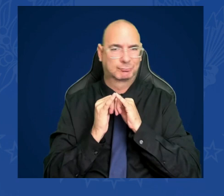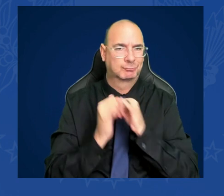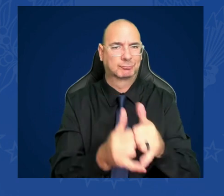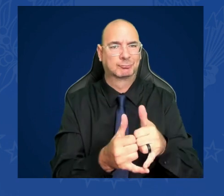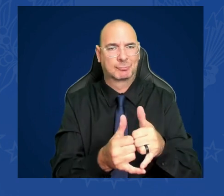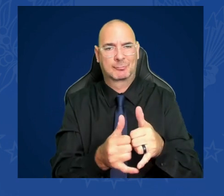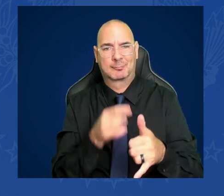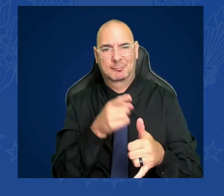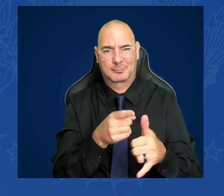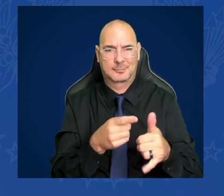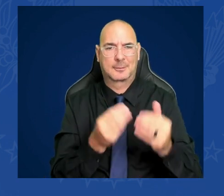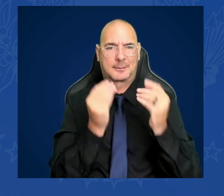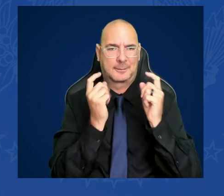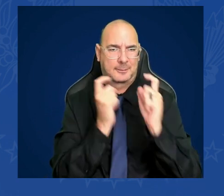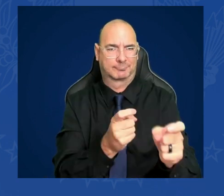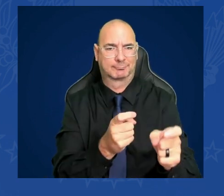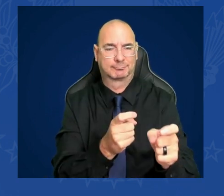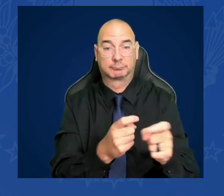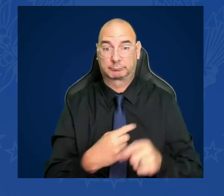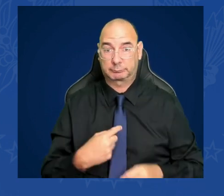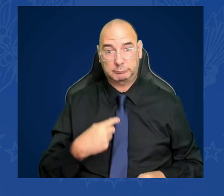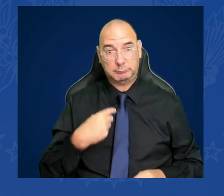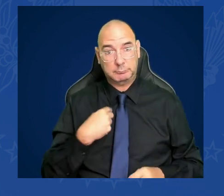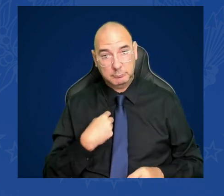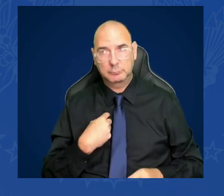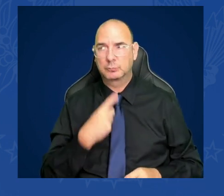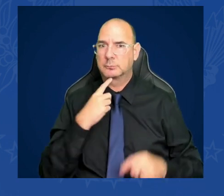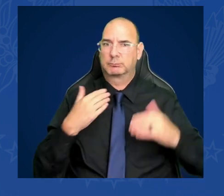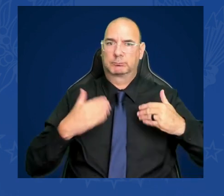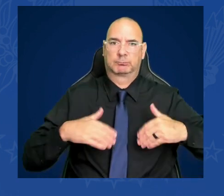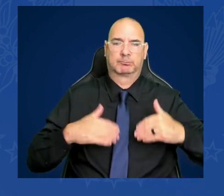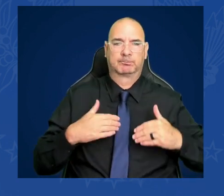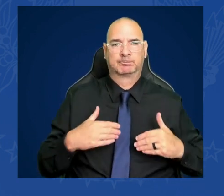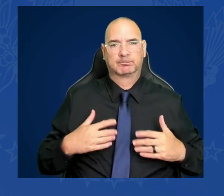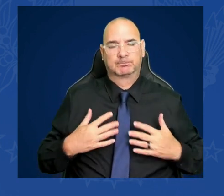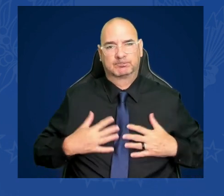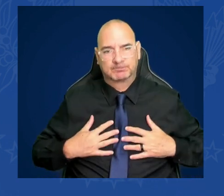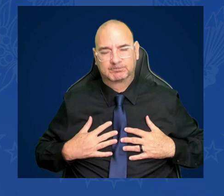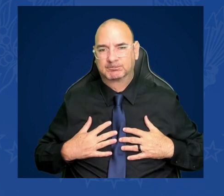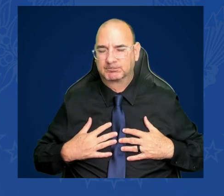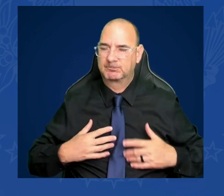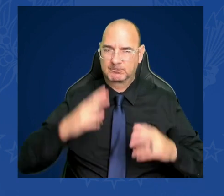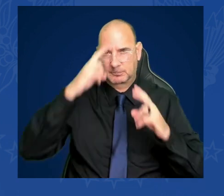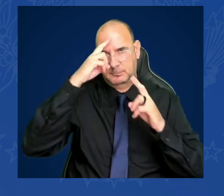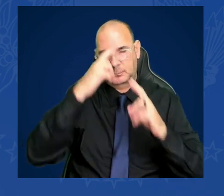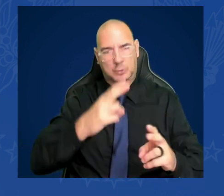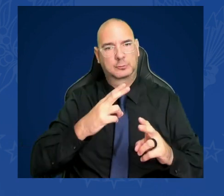I have been granted the greatest honor of my life to serve in the Cabinet of President Biden